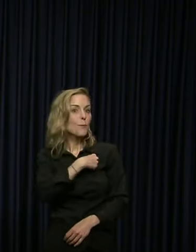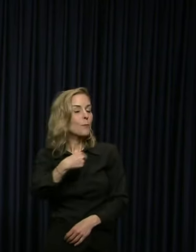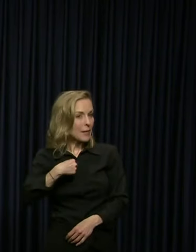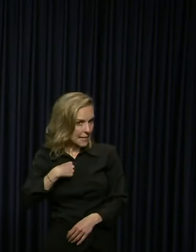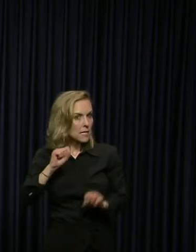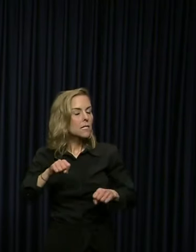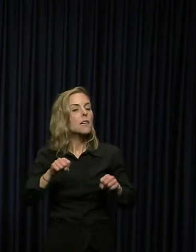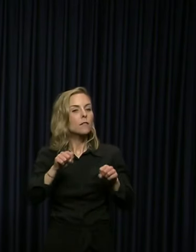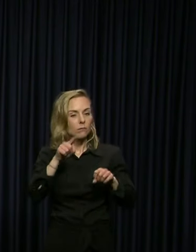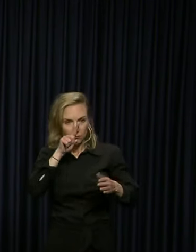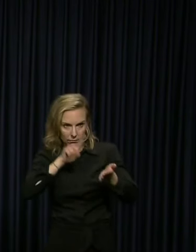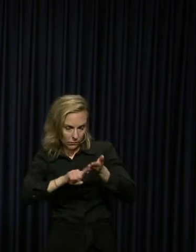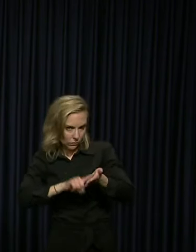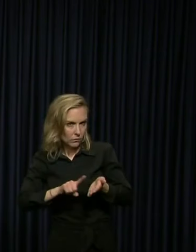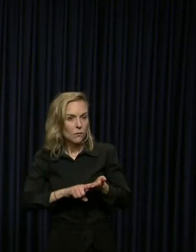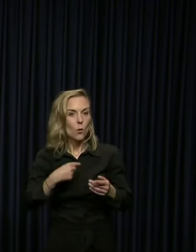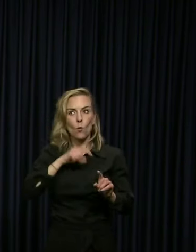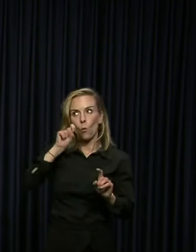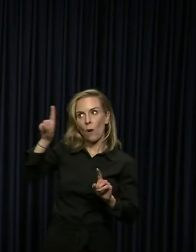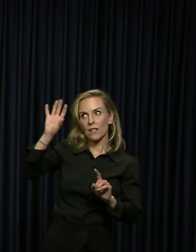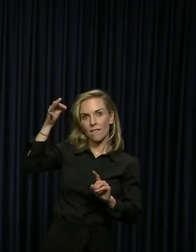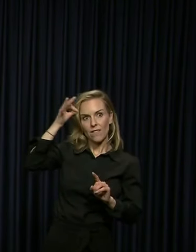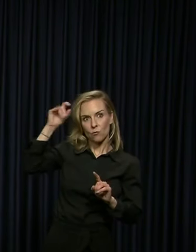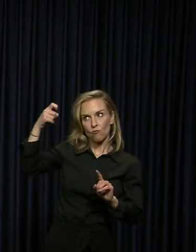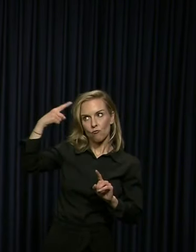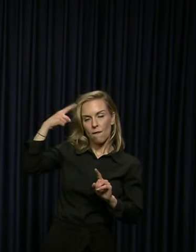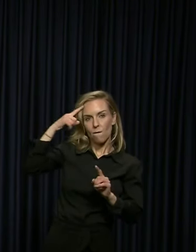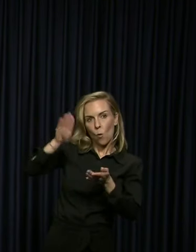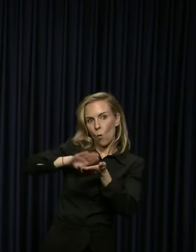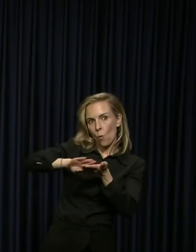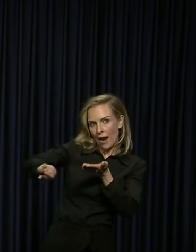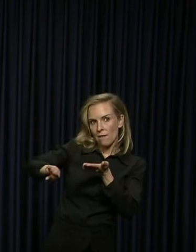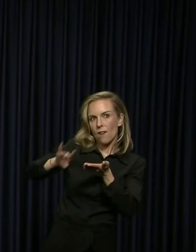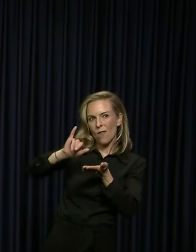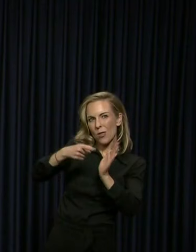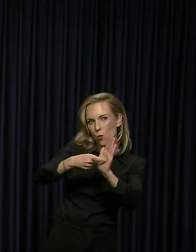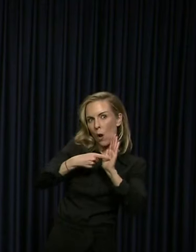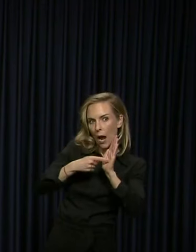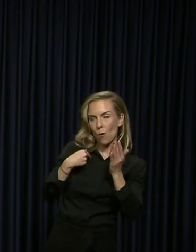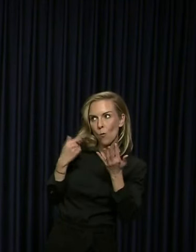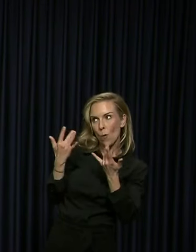HAVE TO TRAVEL ON A BUS RIGHT NOW, AND THAT MAKES A WHOLE LOT